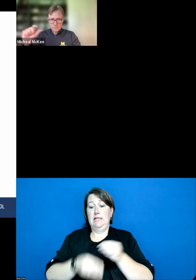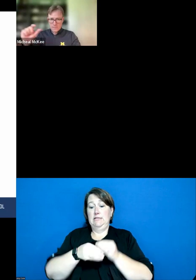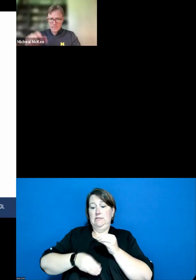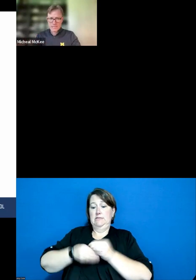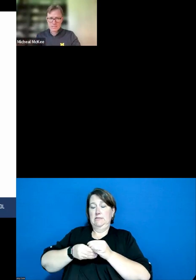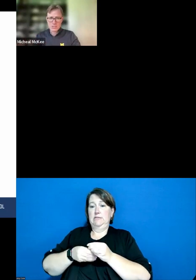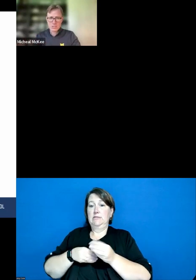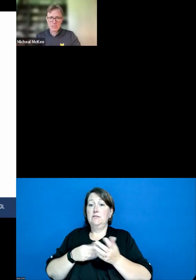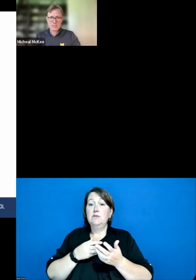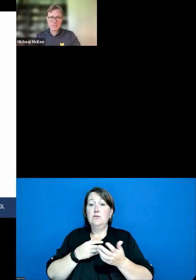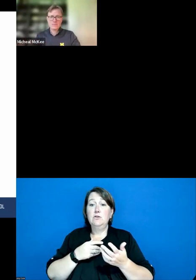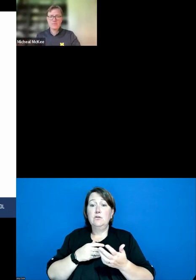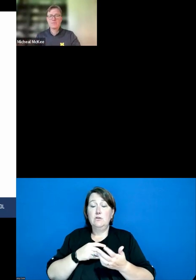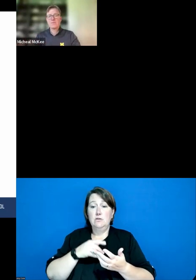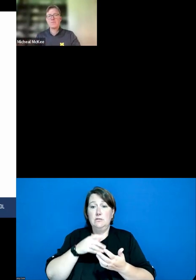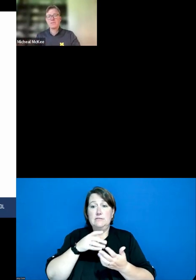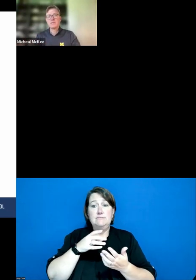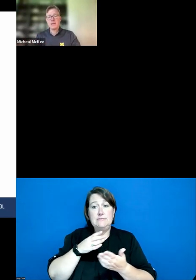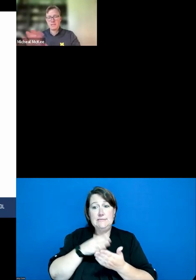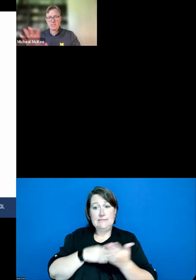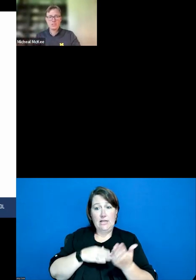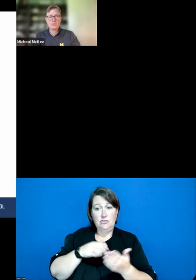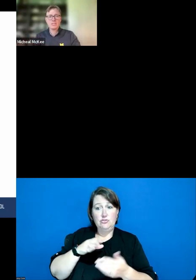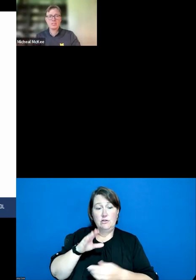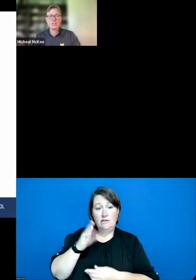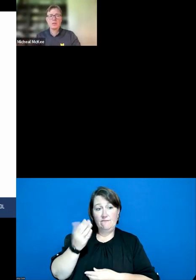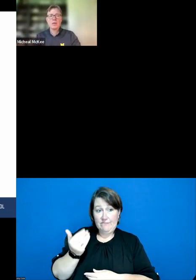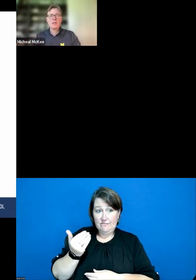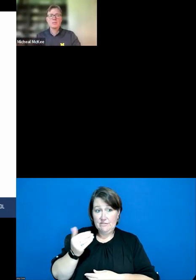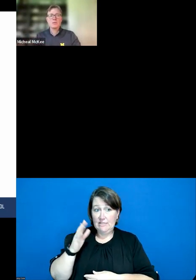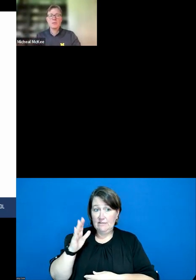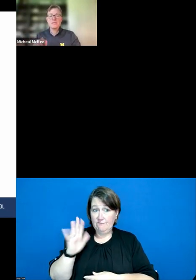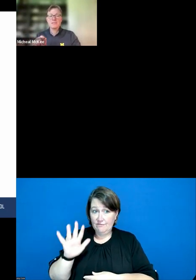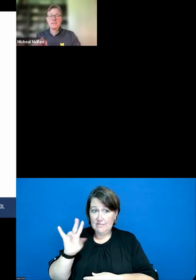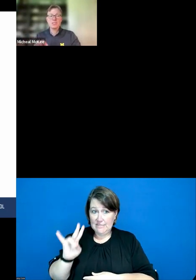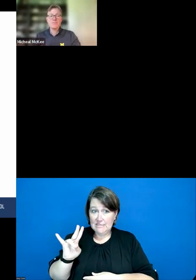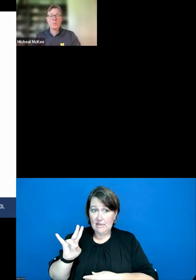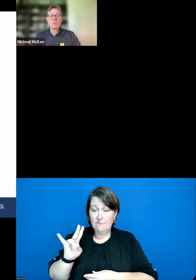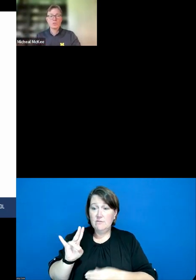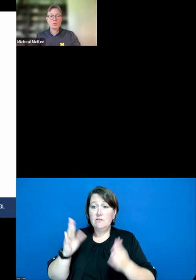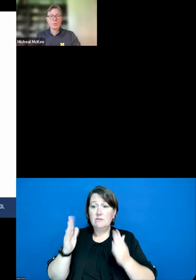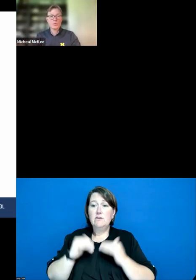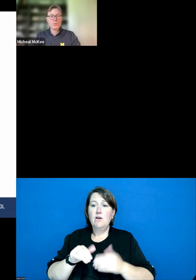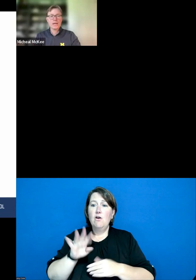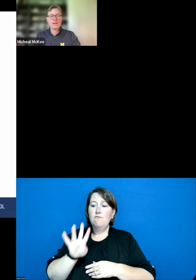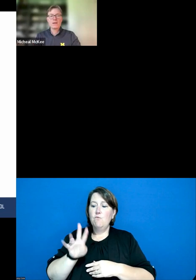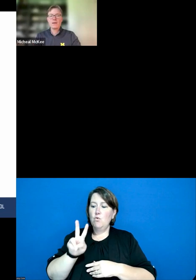In addition to the Section 15 57 I just mentioned. So in Section 4203,